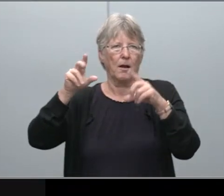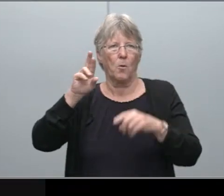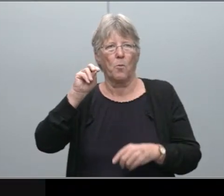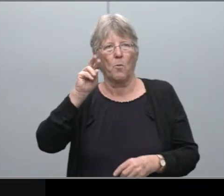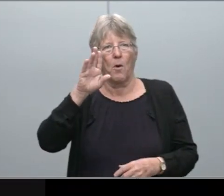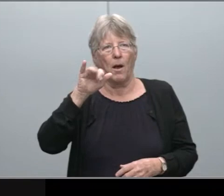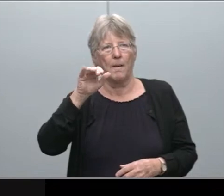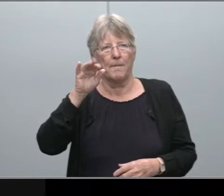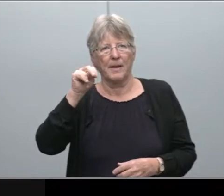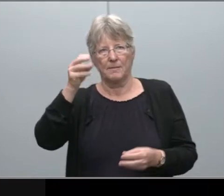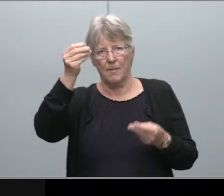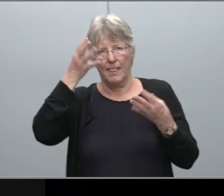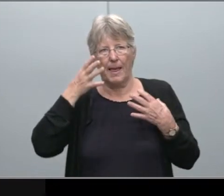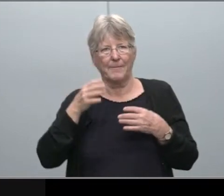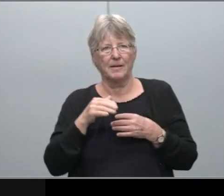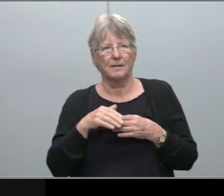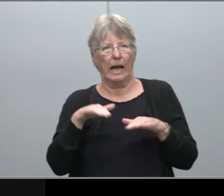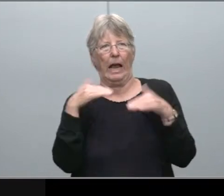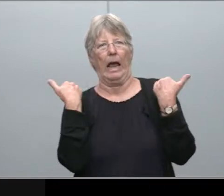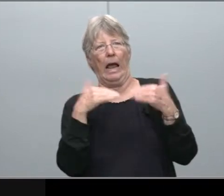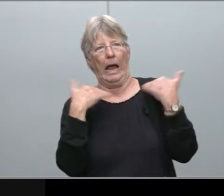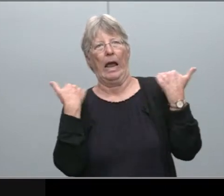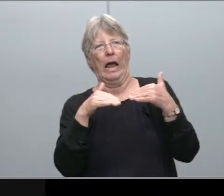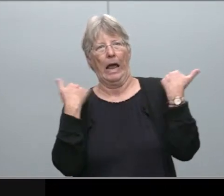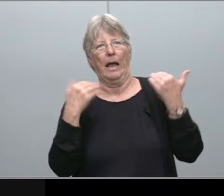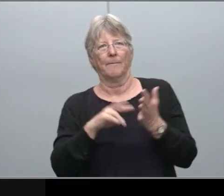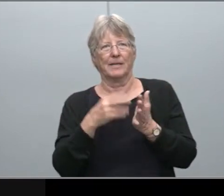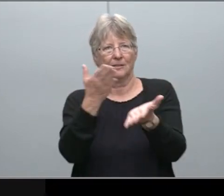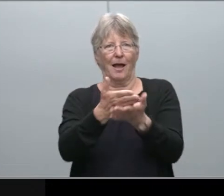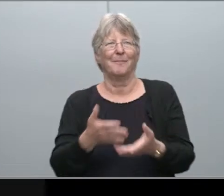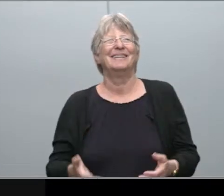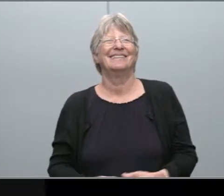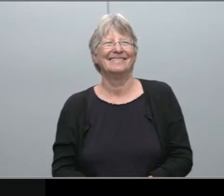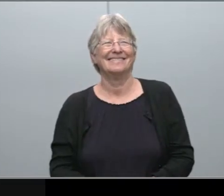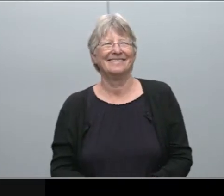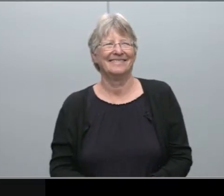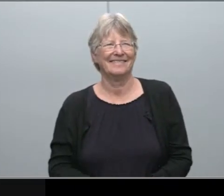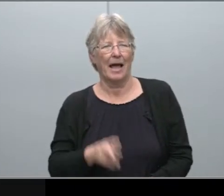how it's best to share with our stakeholders in CAC. We can send you a report